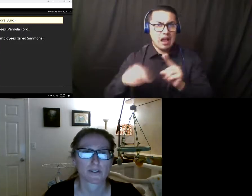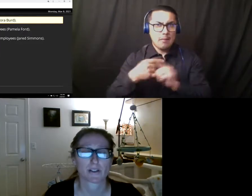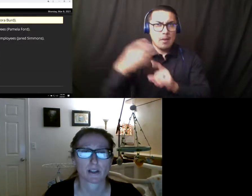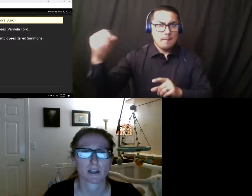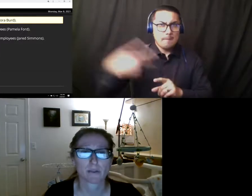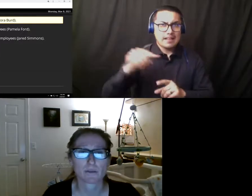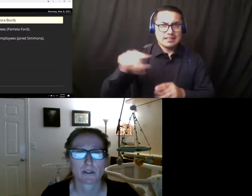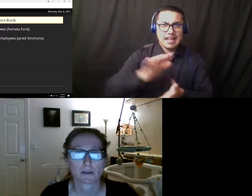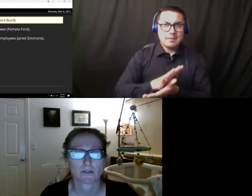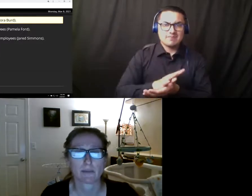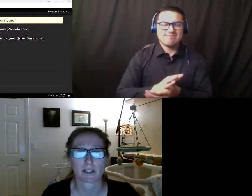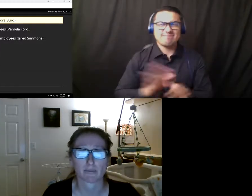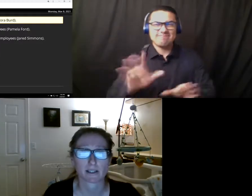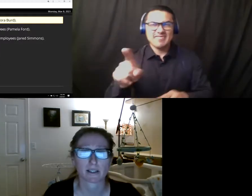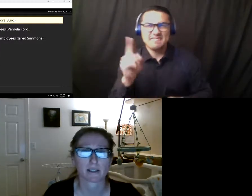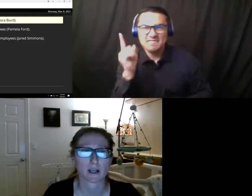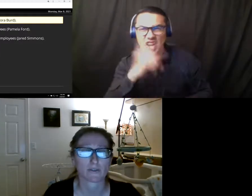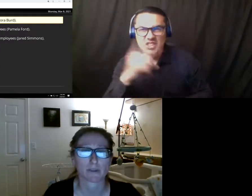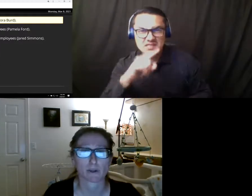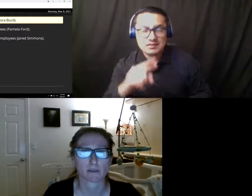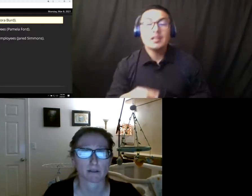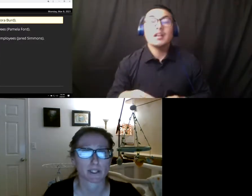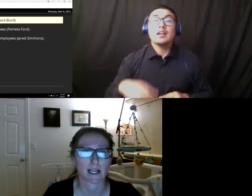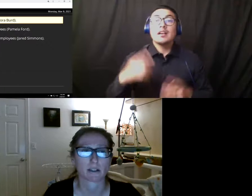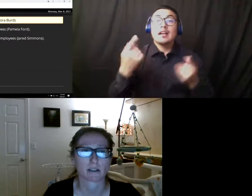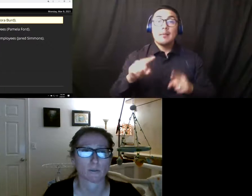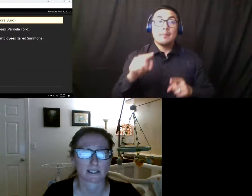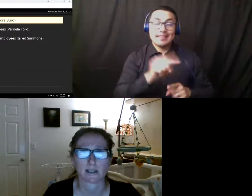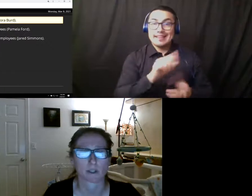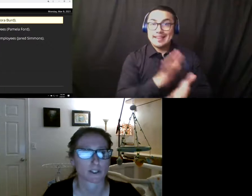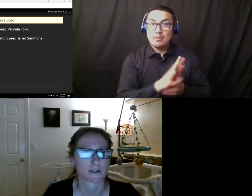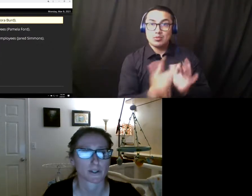The campus was notified by the President of the reopening plan on Wednesday, March 3.